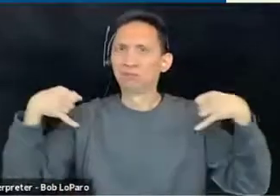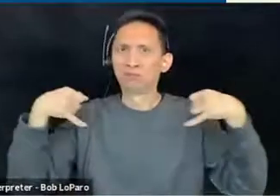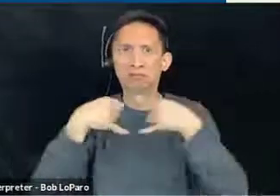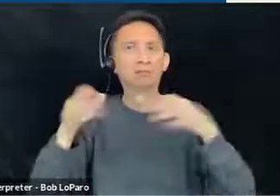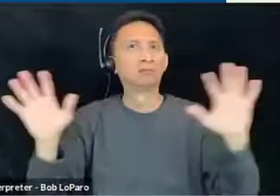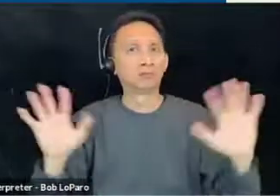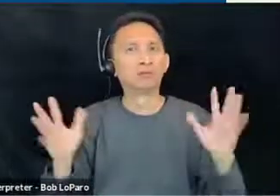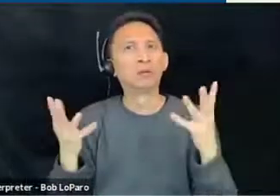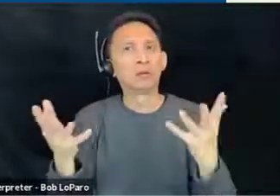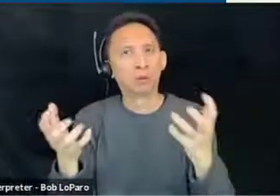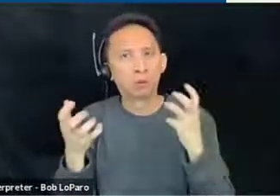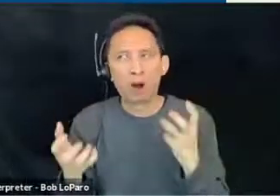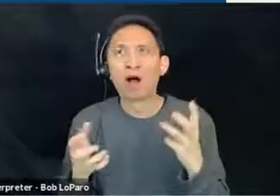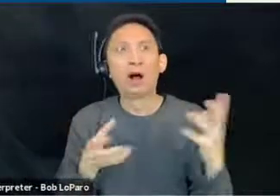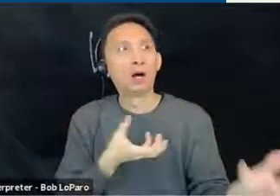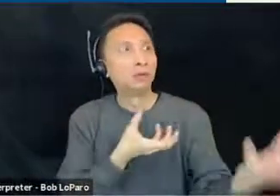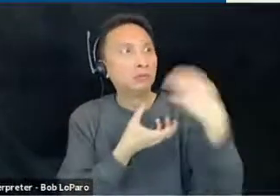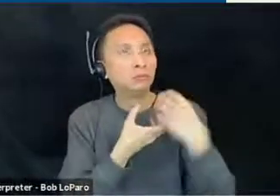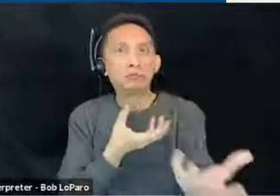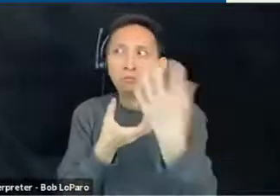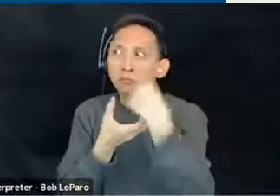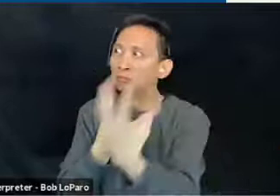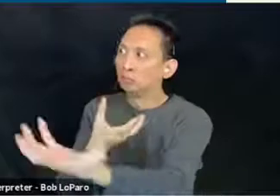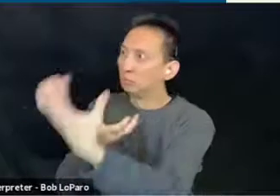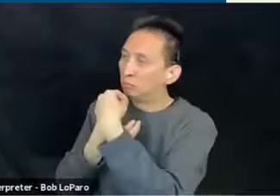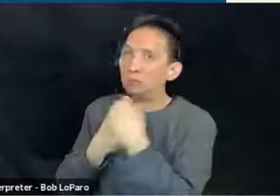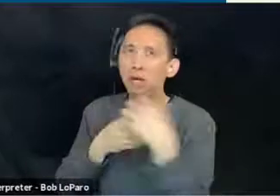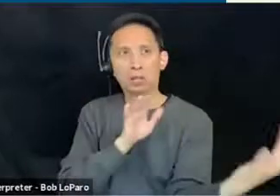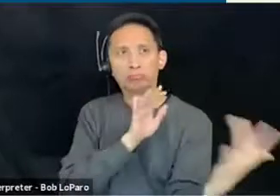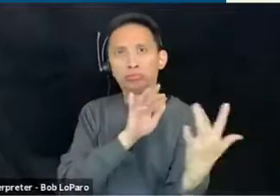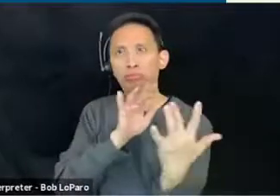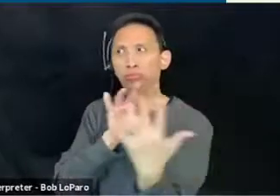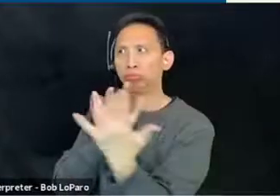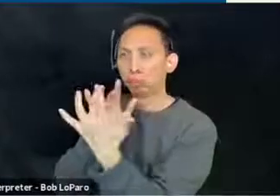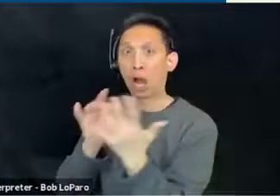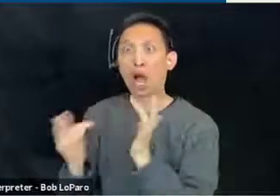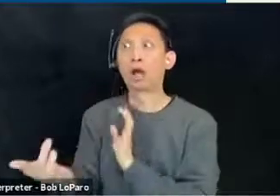So, we have tried to be inclusive